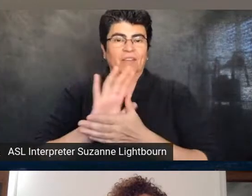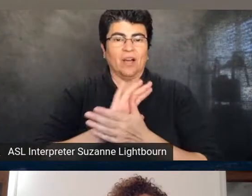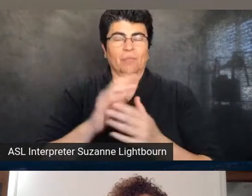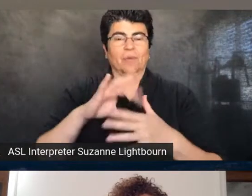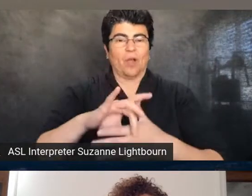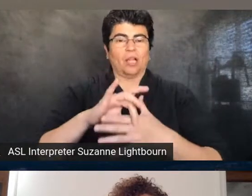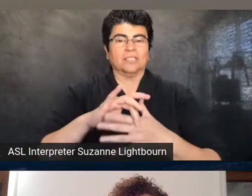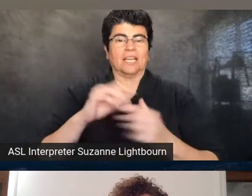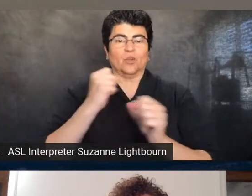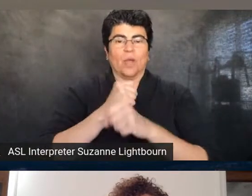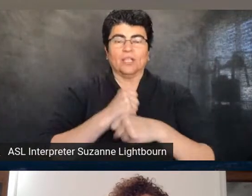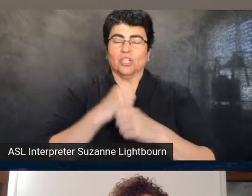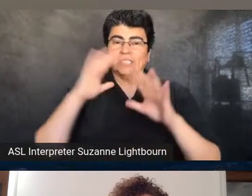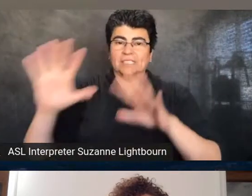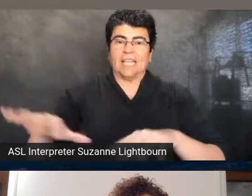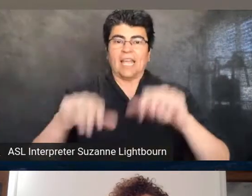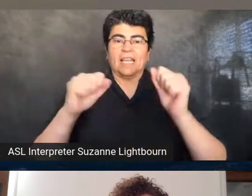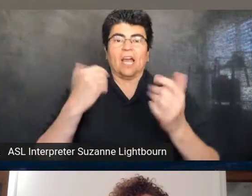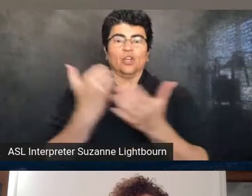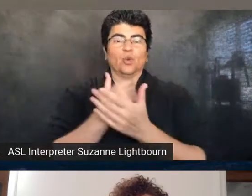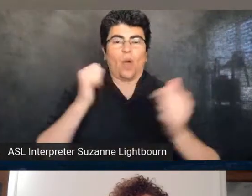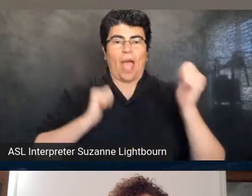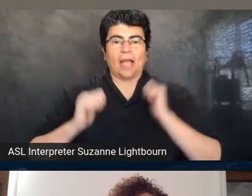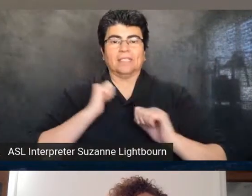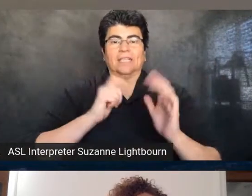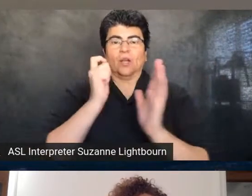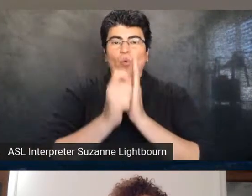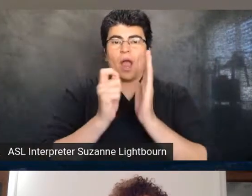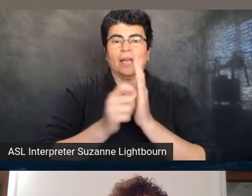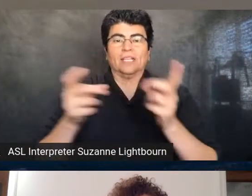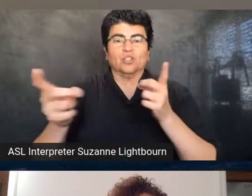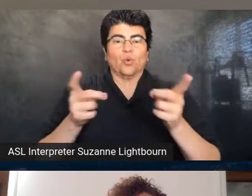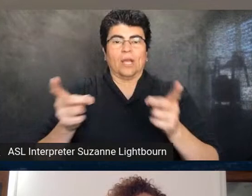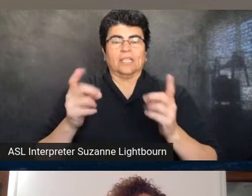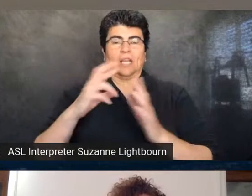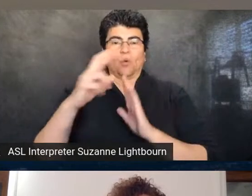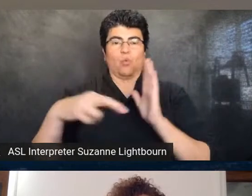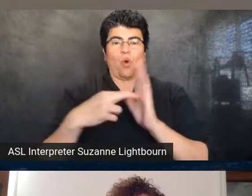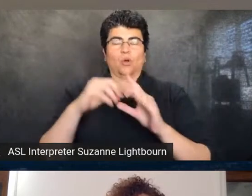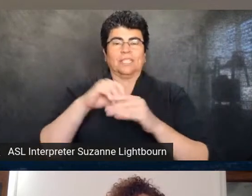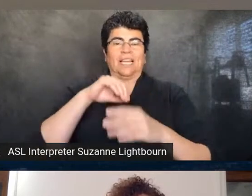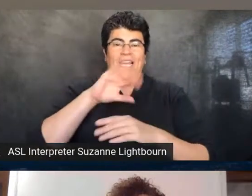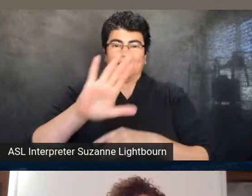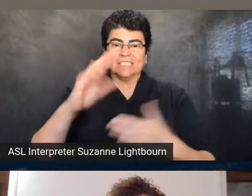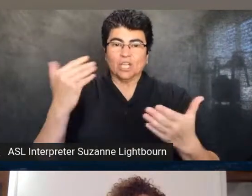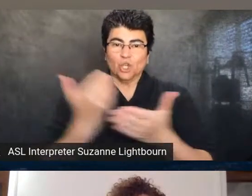and taking on new acting, writing and directing roles in his new body.